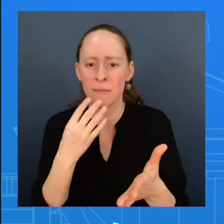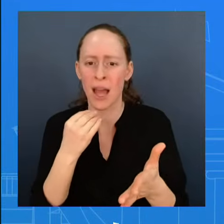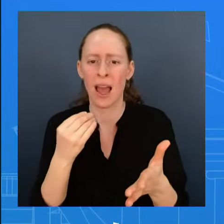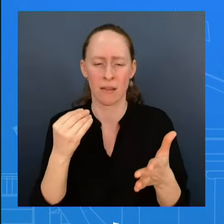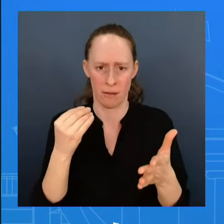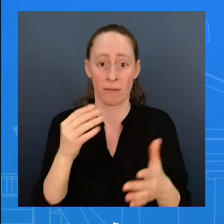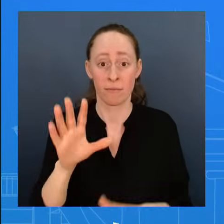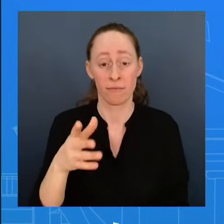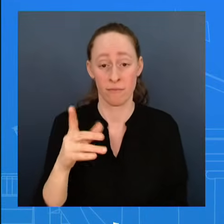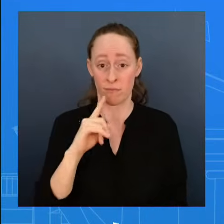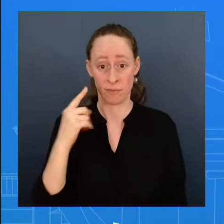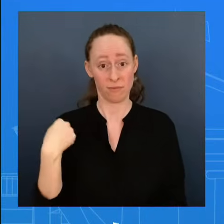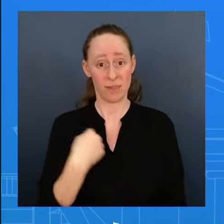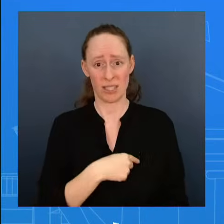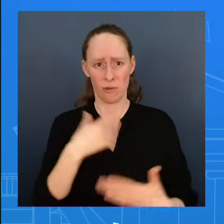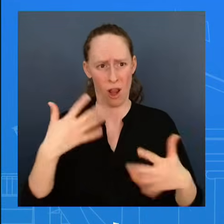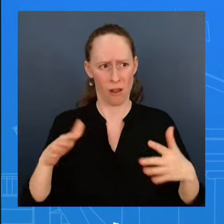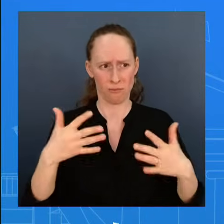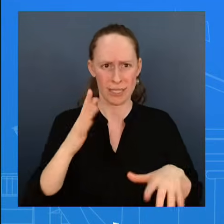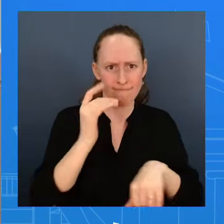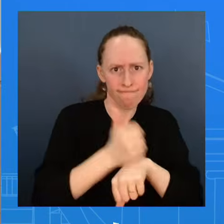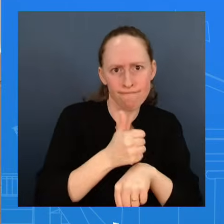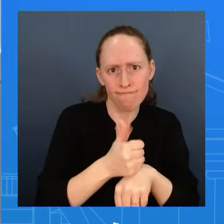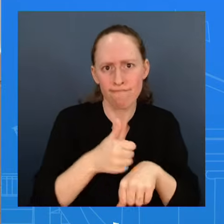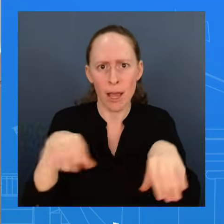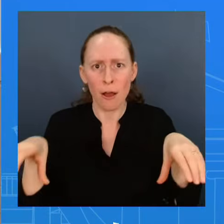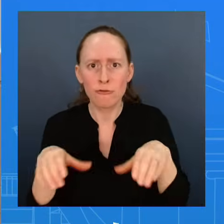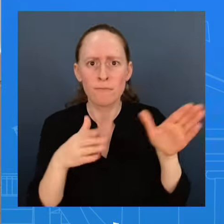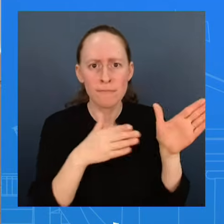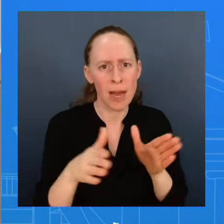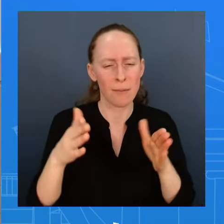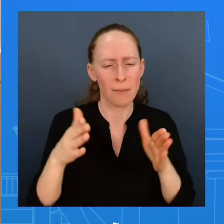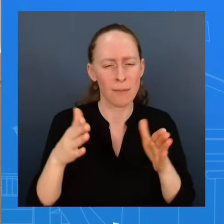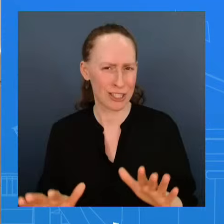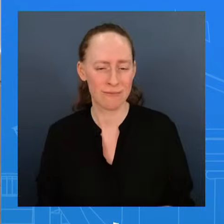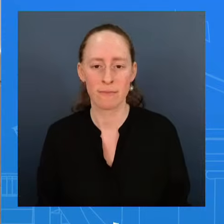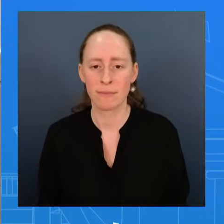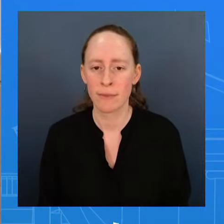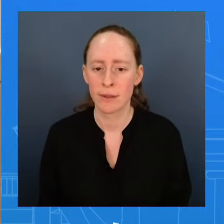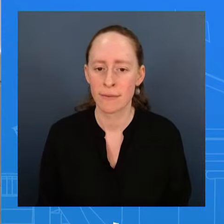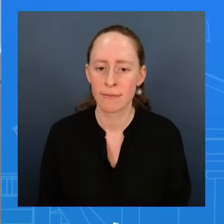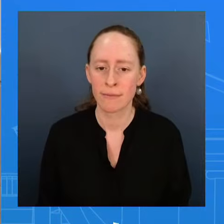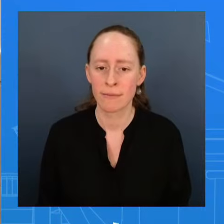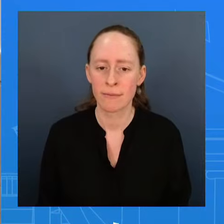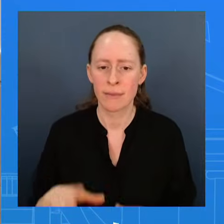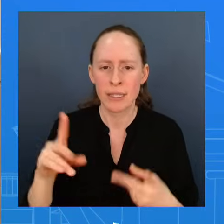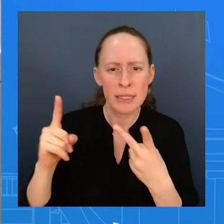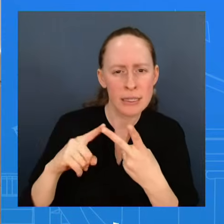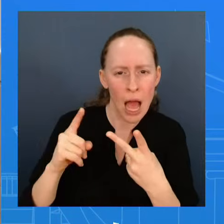We have taken action here. The Press: You -- you mentioned that the President has taken questions on this. Again, respectfully -- Ms. Jean-Pierre: Yeah. The Press: -- he -- he hasn't.